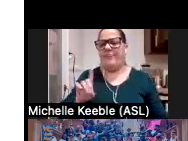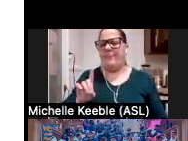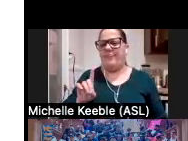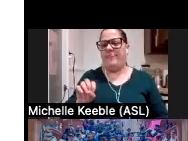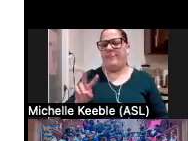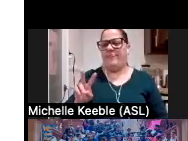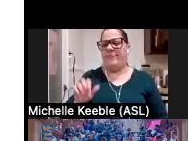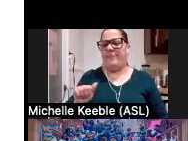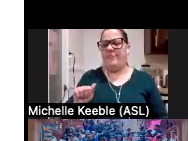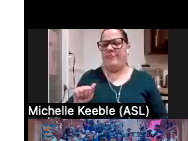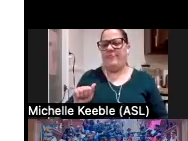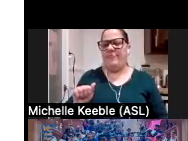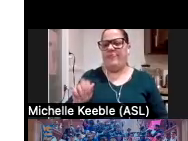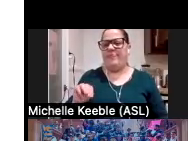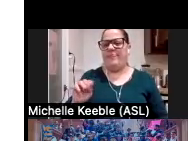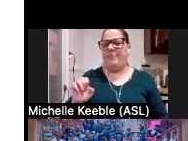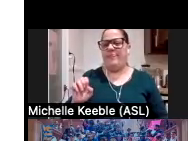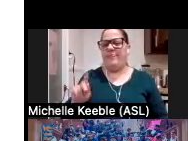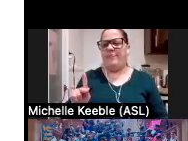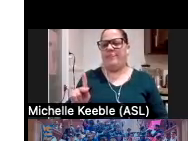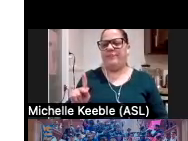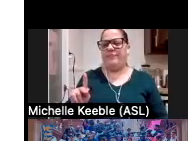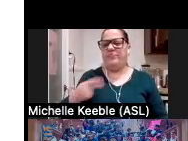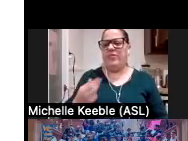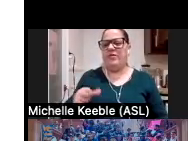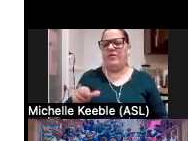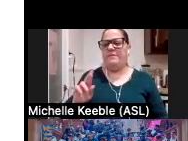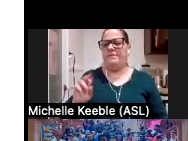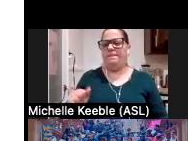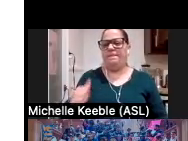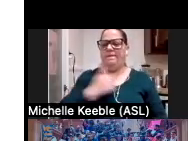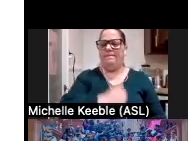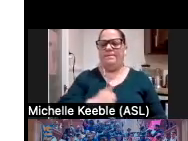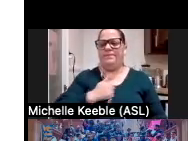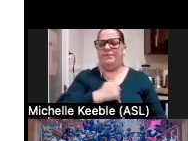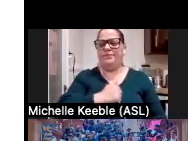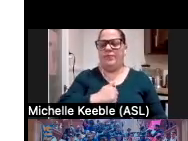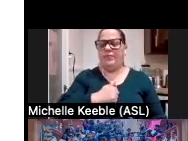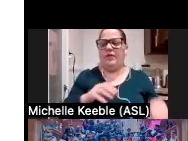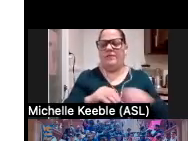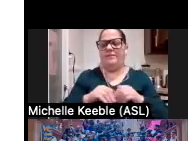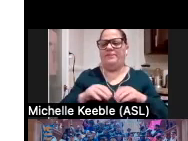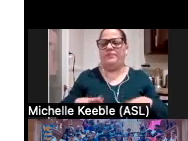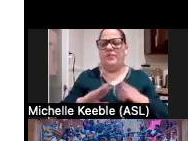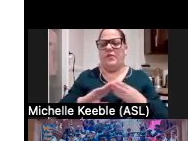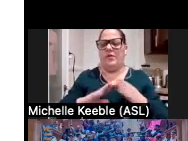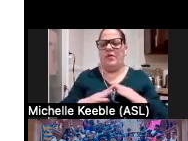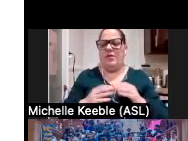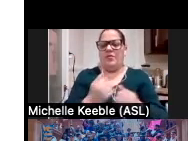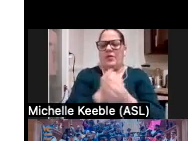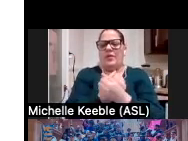and I said how sorry we were for the loss of our community. We love the place and working at CUNY